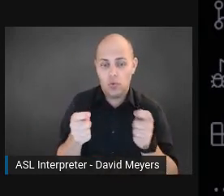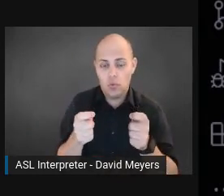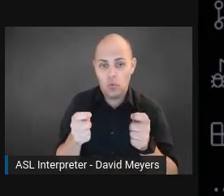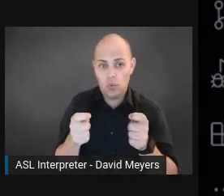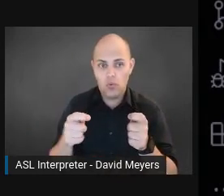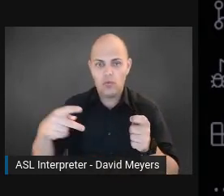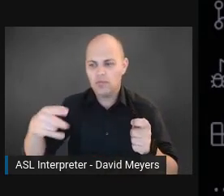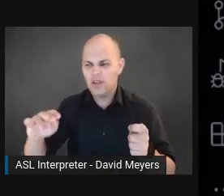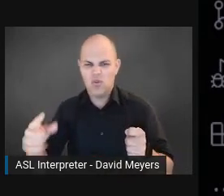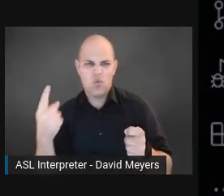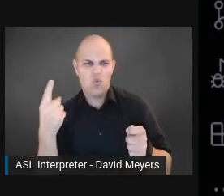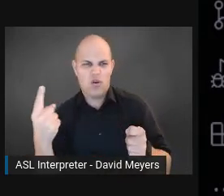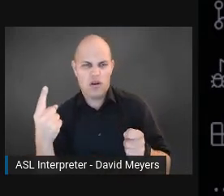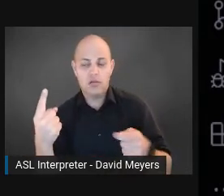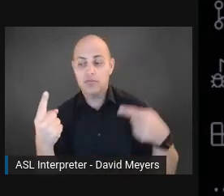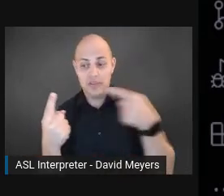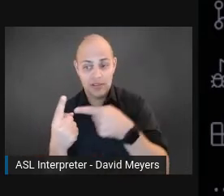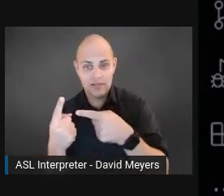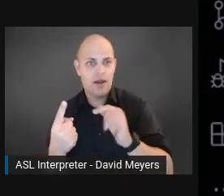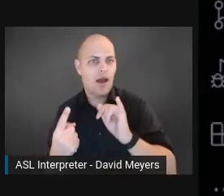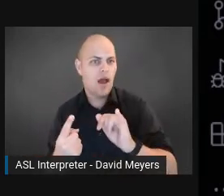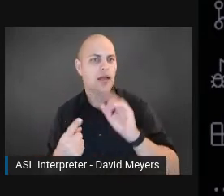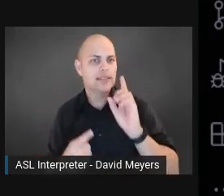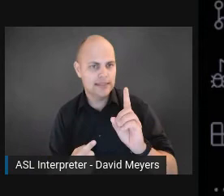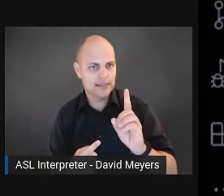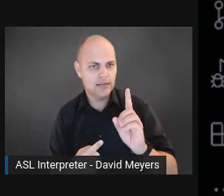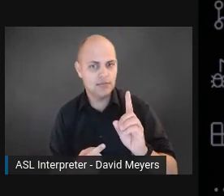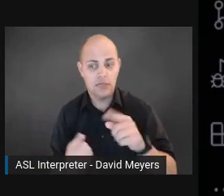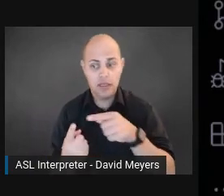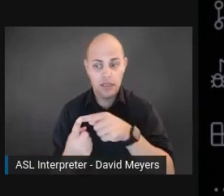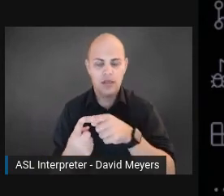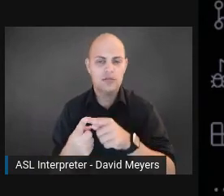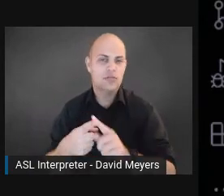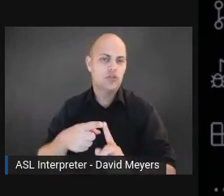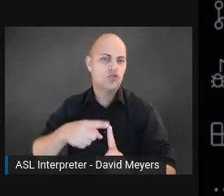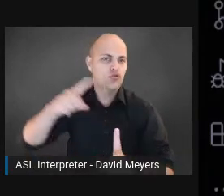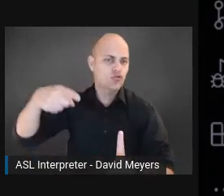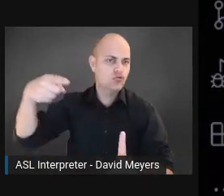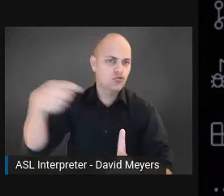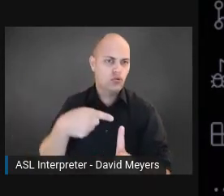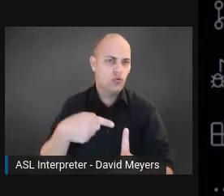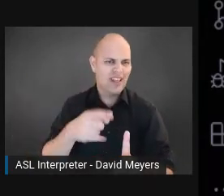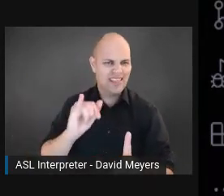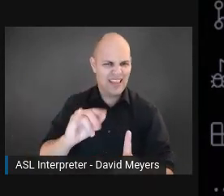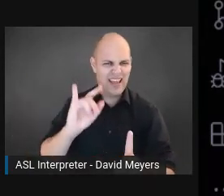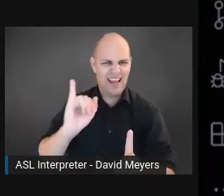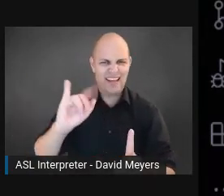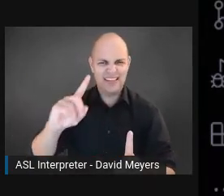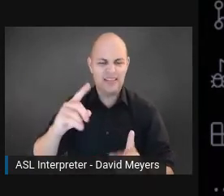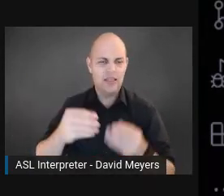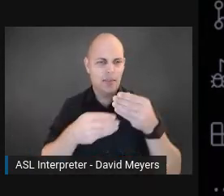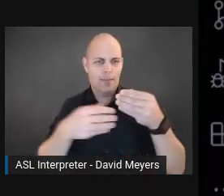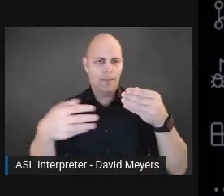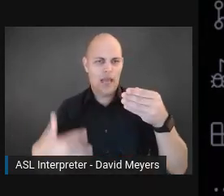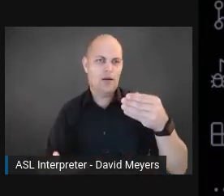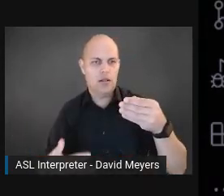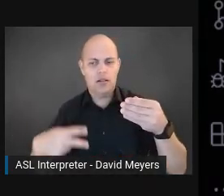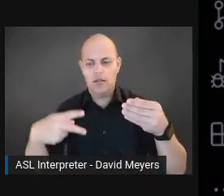This is an id, and it targets this id here, that is our panel. We are going to link these two ids together,